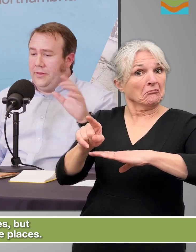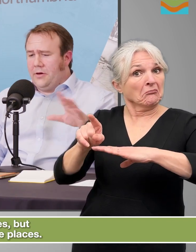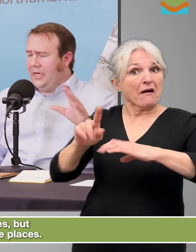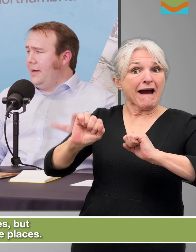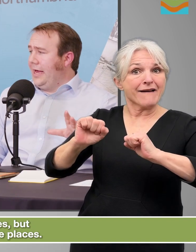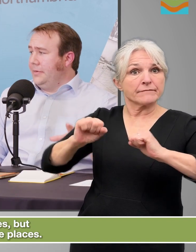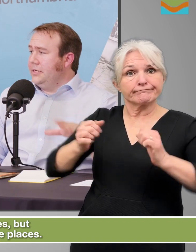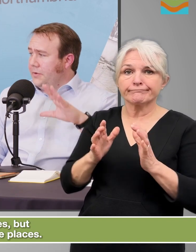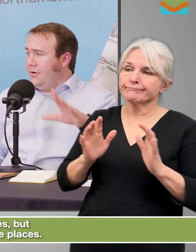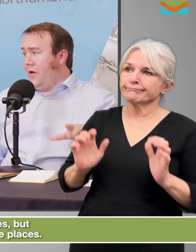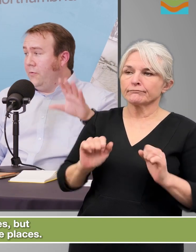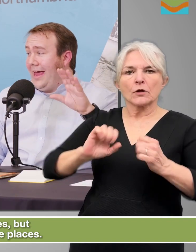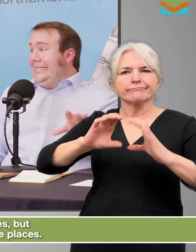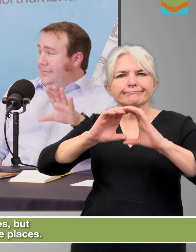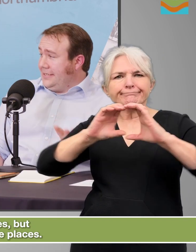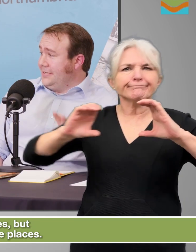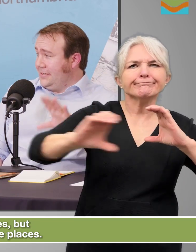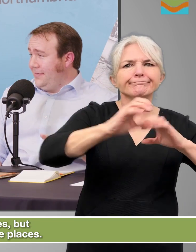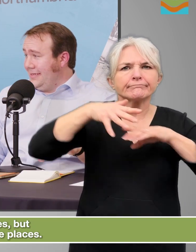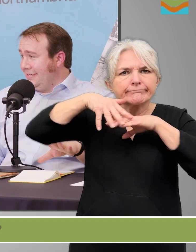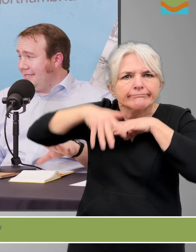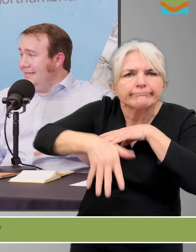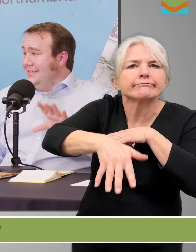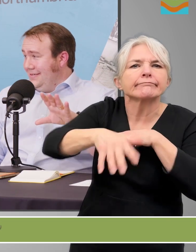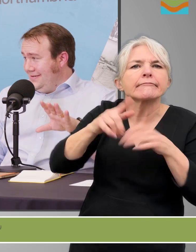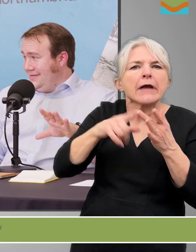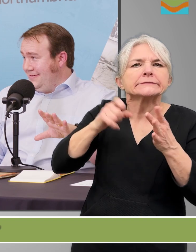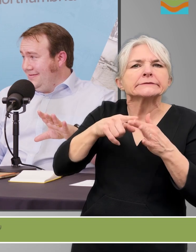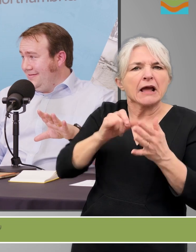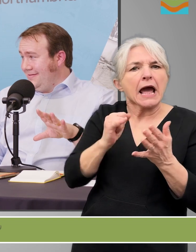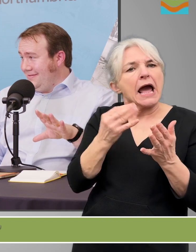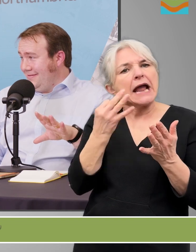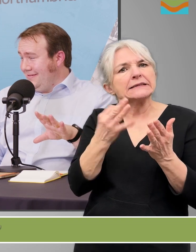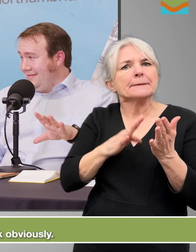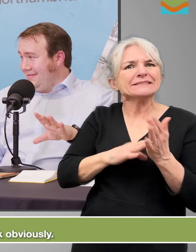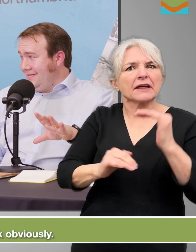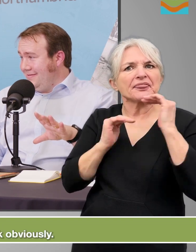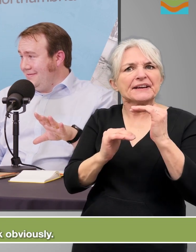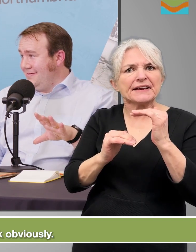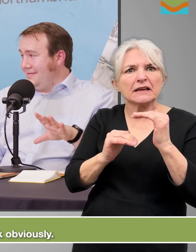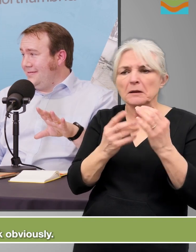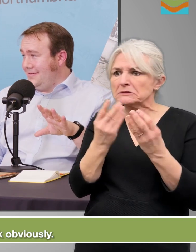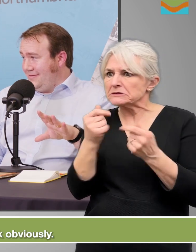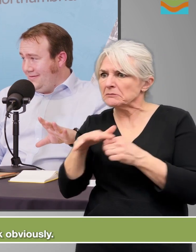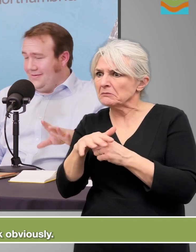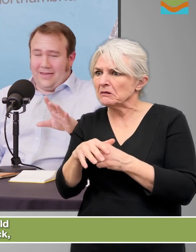in the UK is about eight metres, but you have over 80 metres in some places. Yes. Just to add to that, we have three areas, Newcastle Gateshead and Berwick obviously.